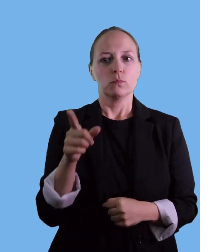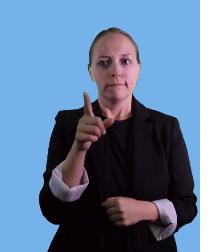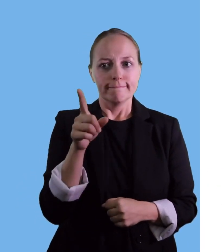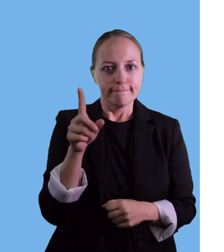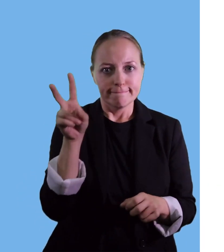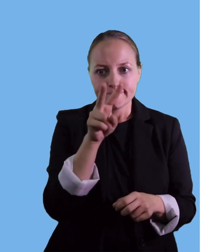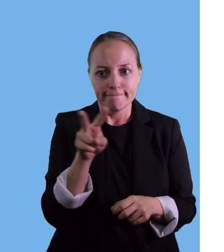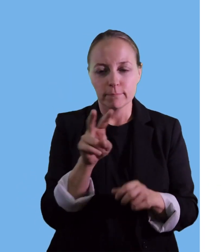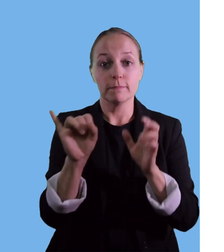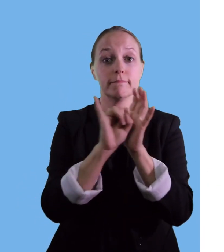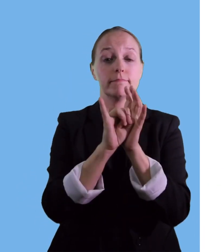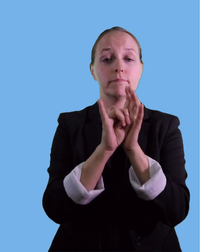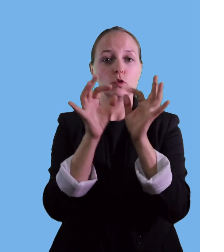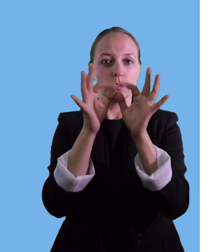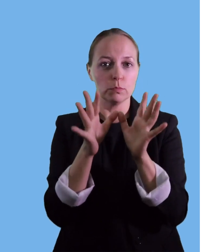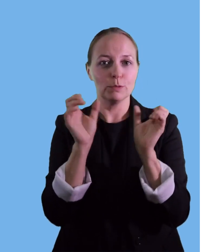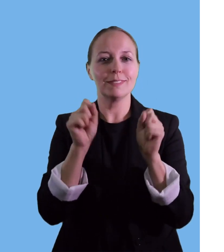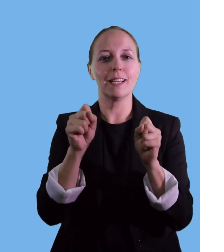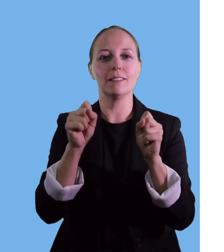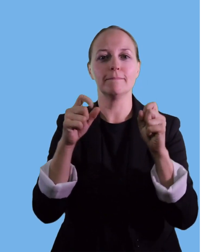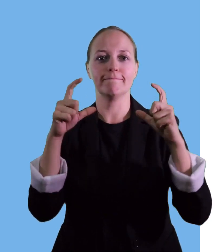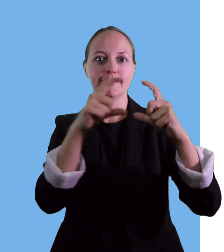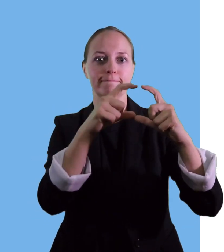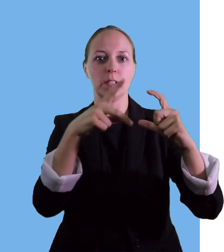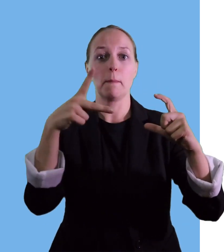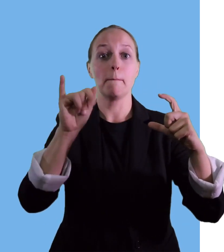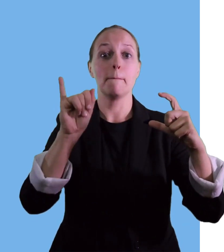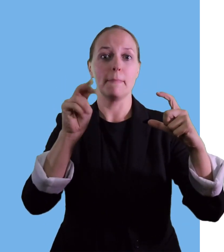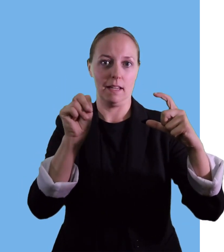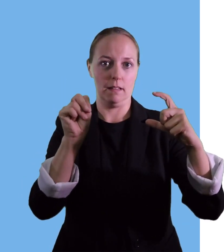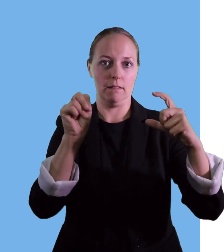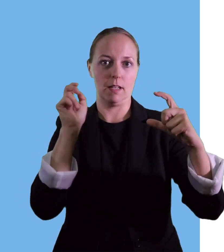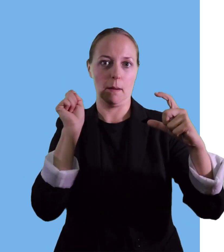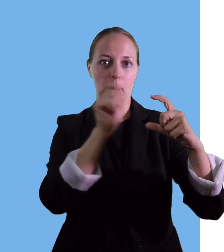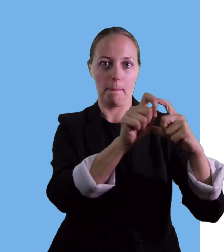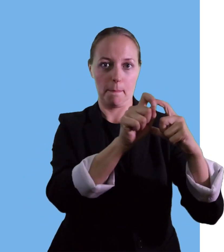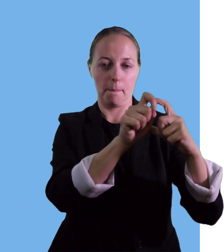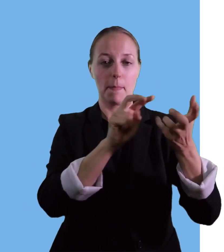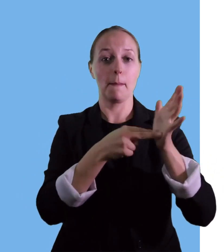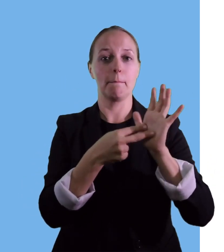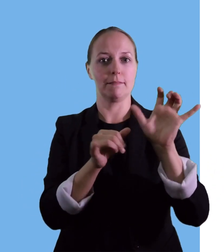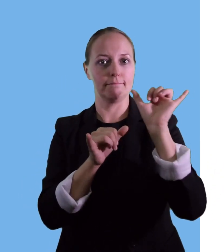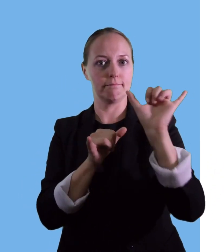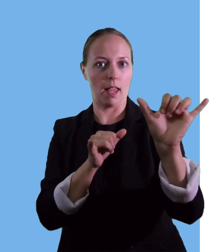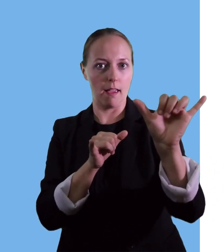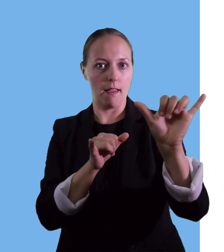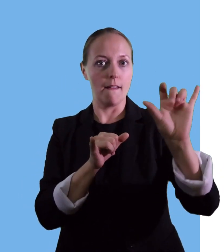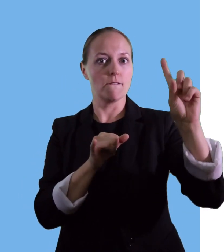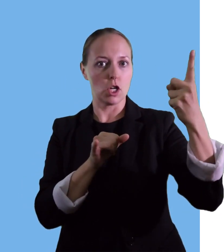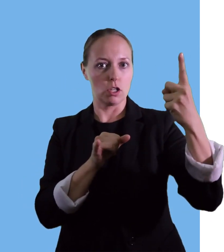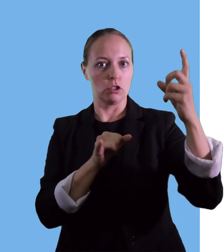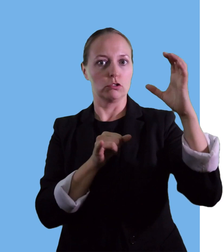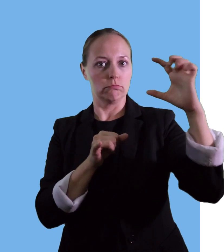Once you locate the interpreter, it's a good idea to pin their video. This way, it always stays located